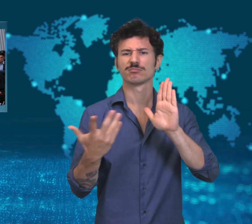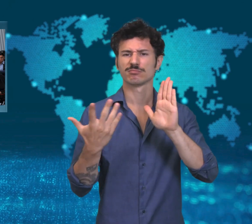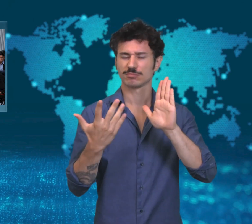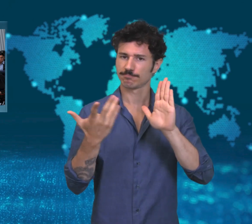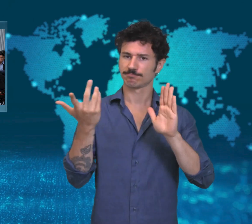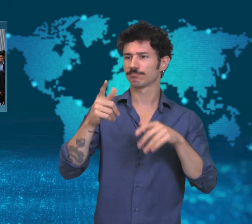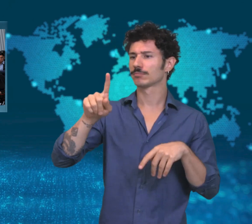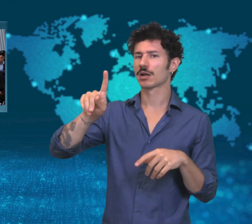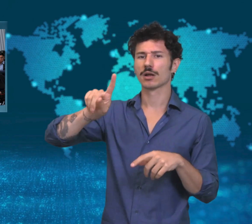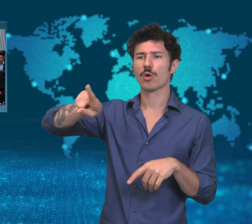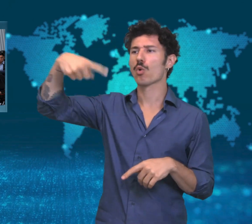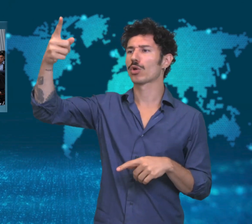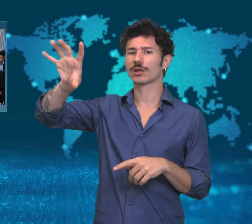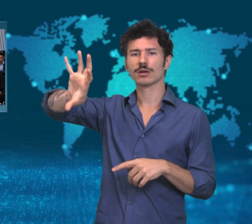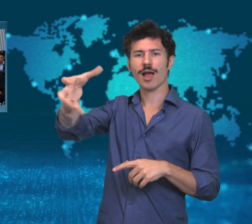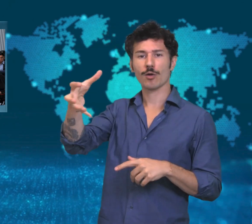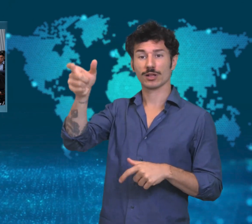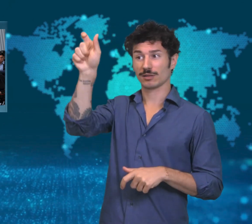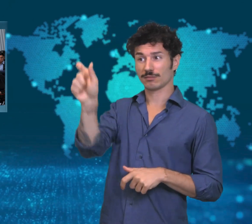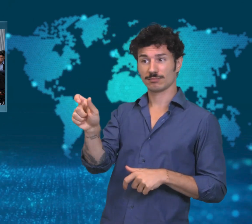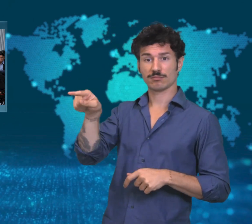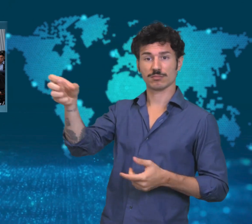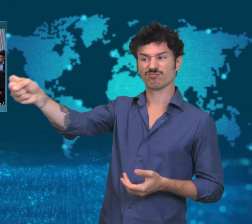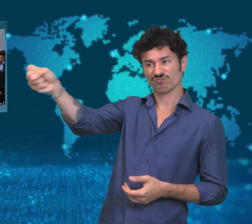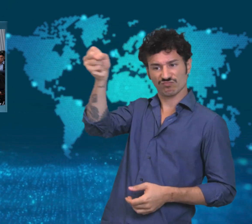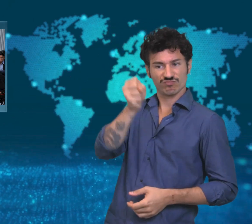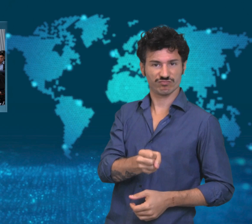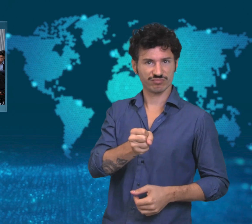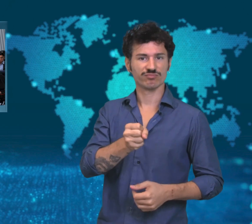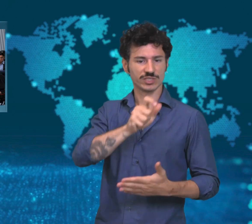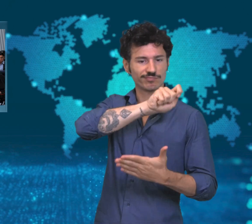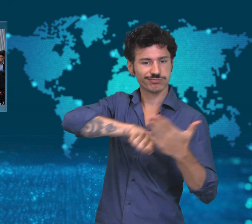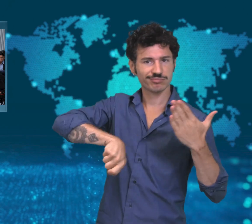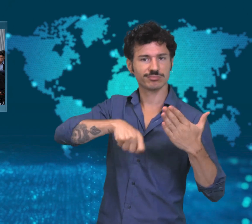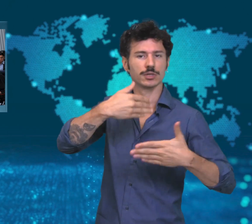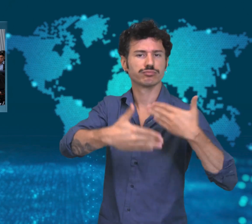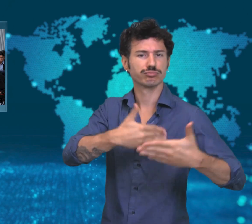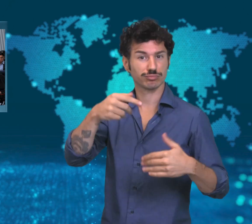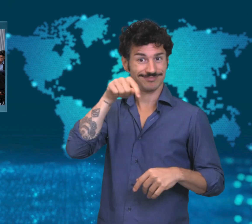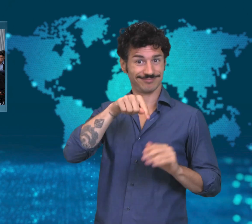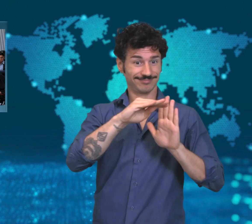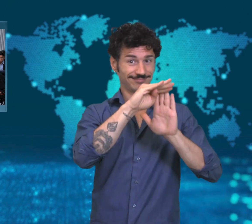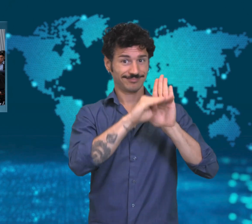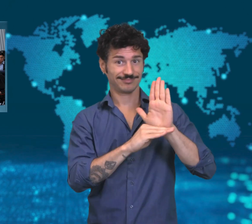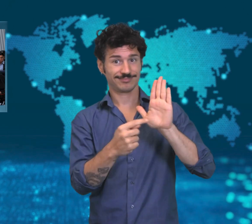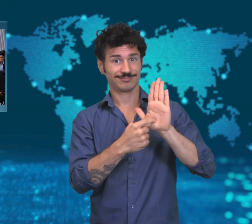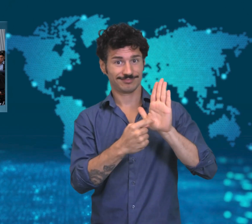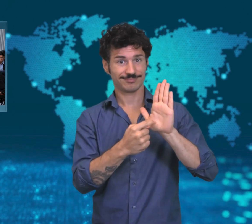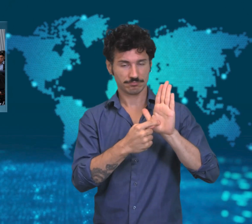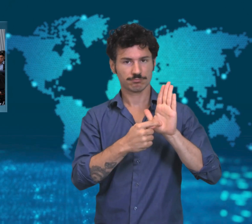who have suspended their extradition treaties with Hong Kong.